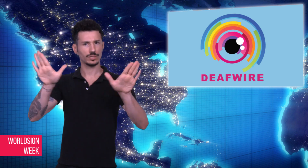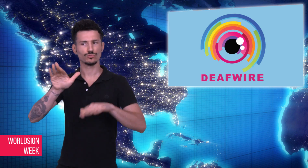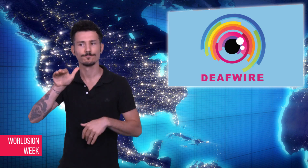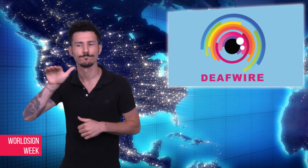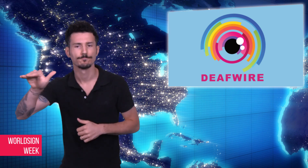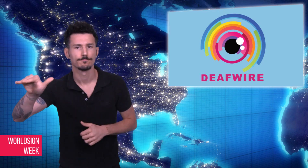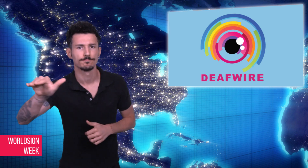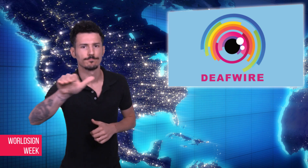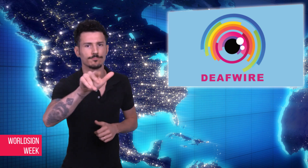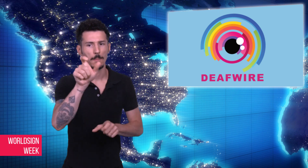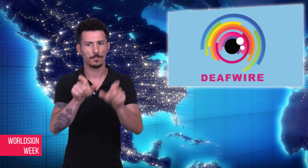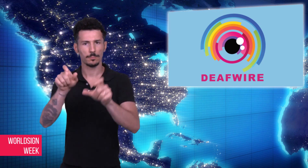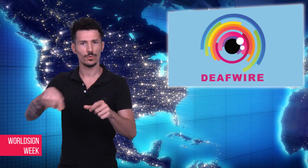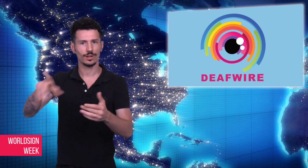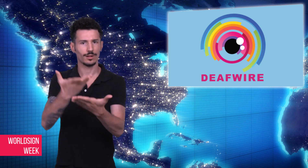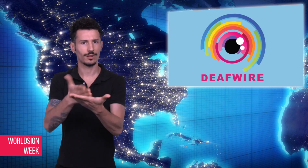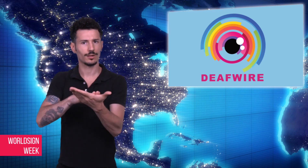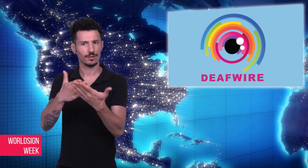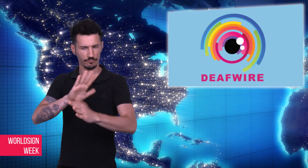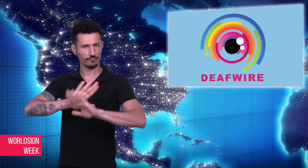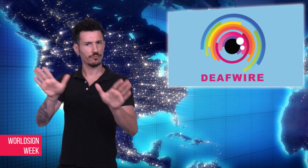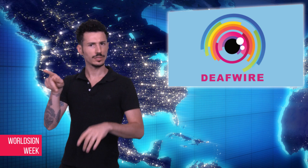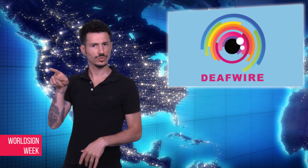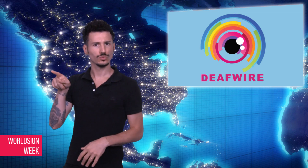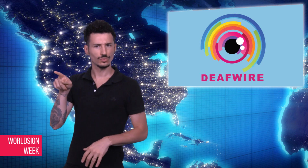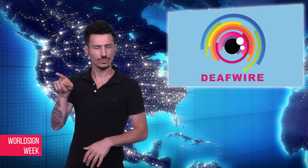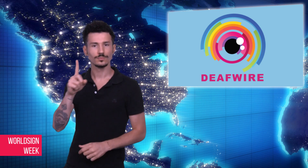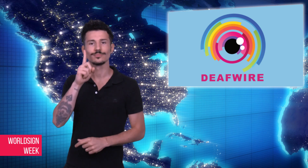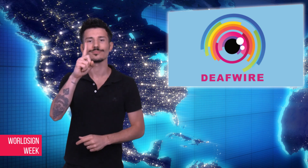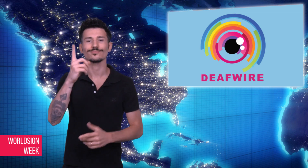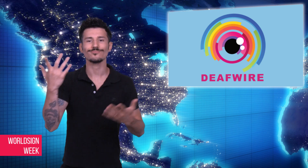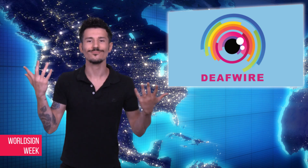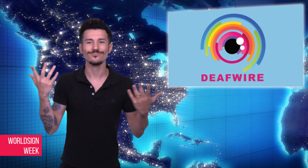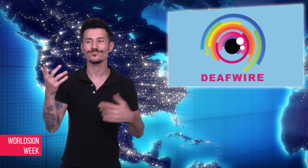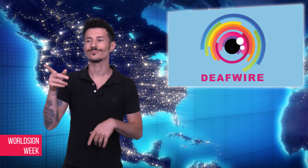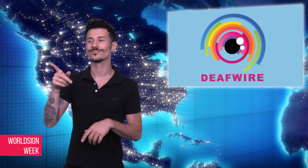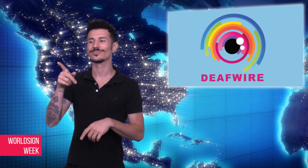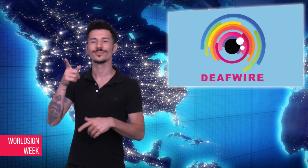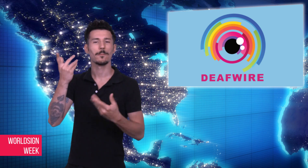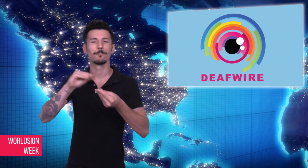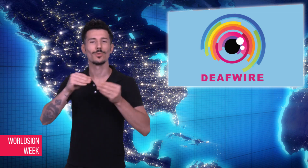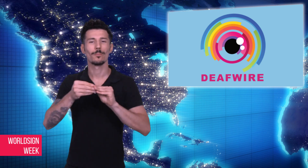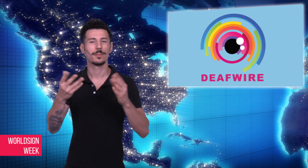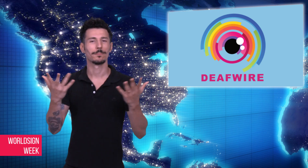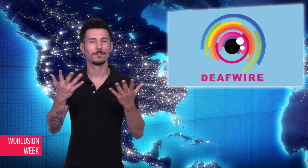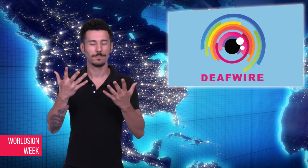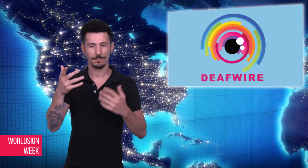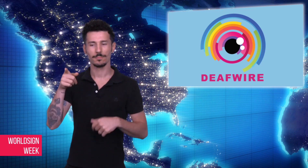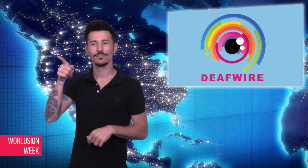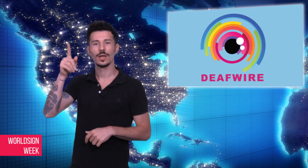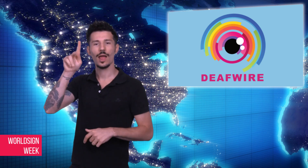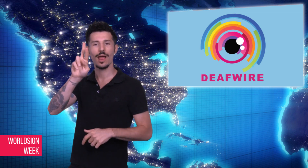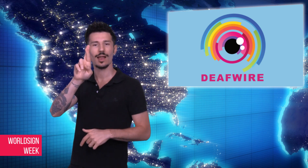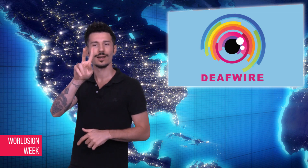translating to music' none was available. RTÉ says they will include